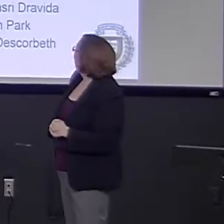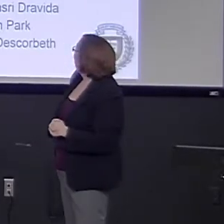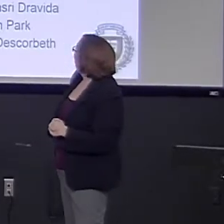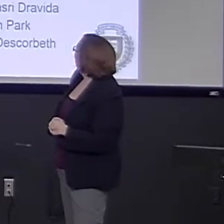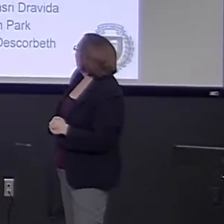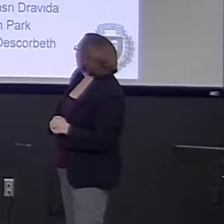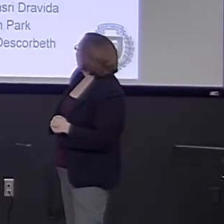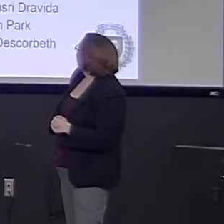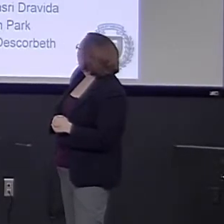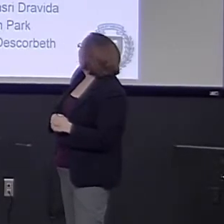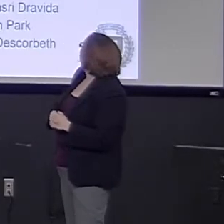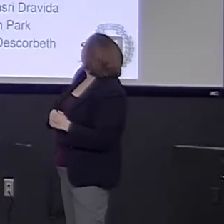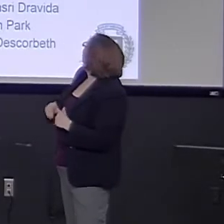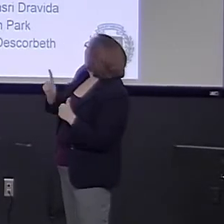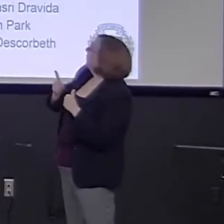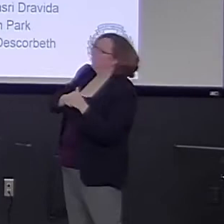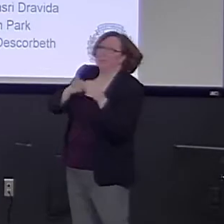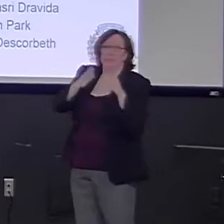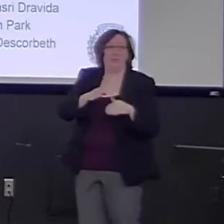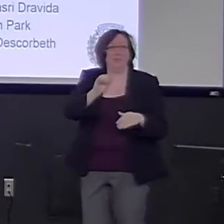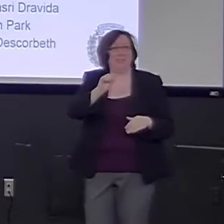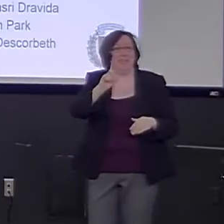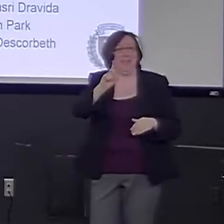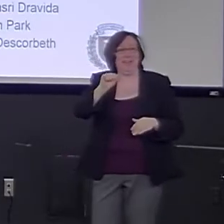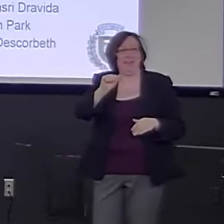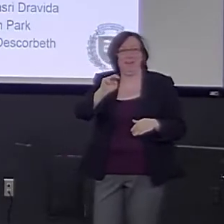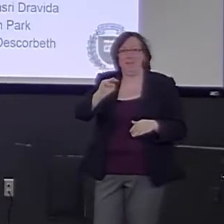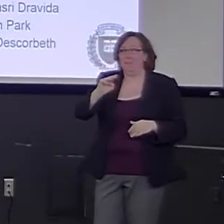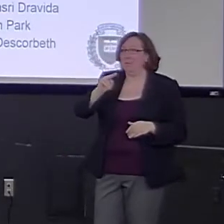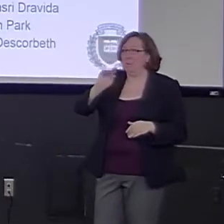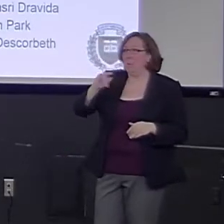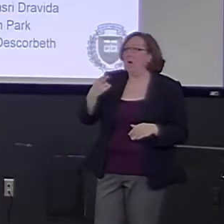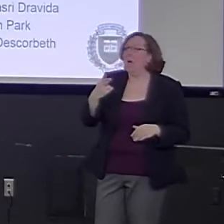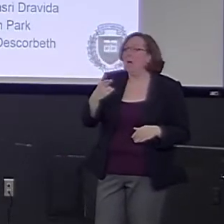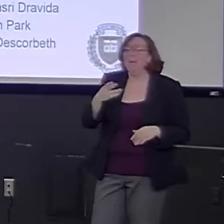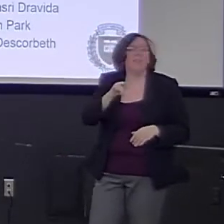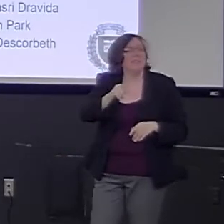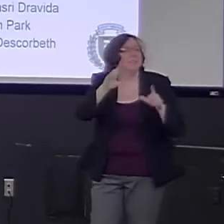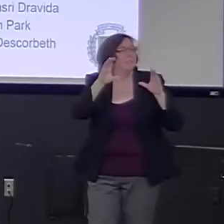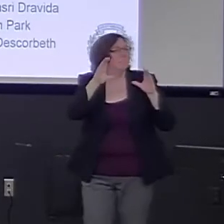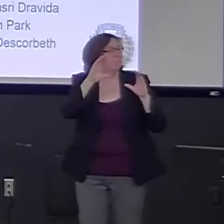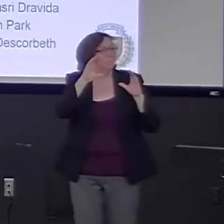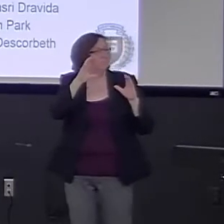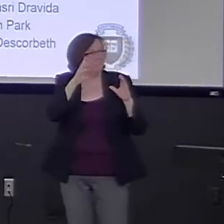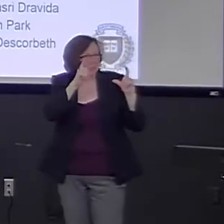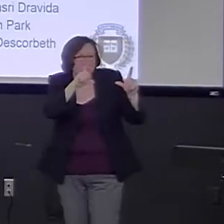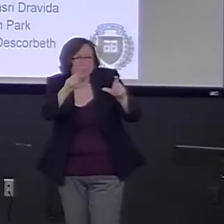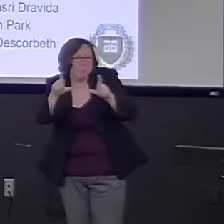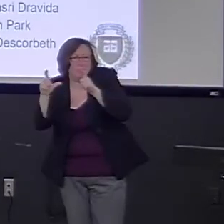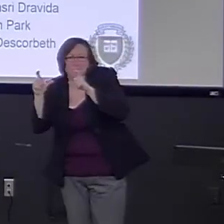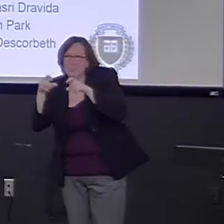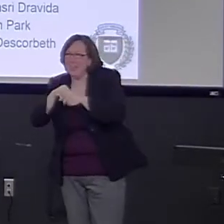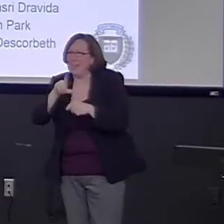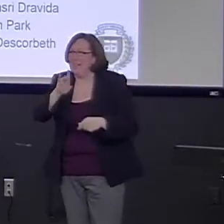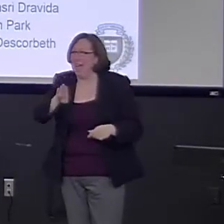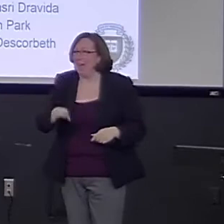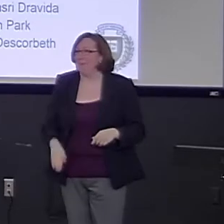Adam Noah, there. Oh, by the way, these pictures are just snapshots in the lab. To make this slide, I went around with my BlackBerry,